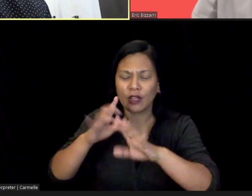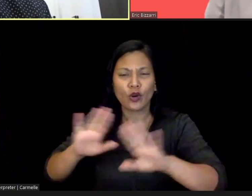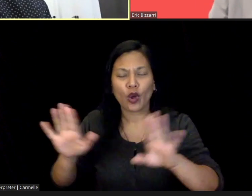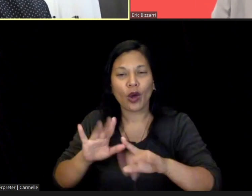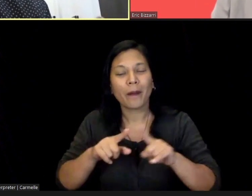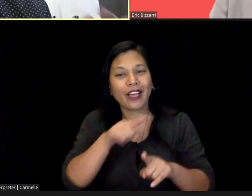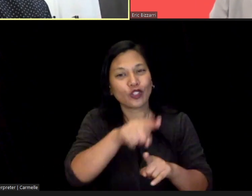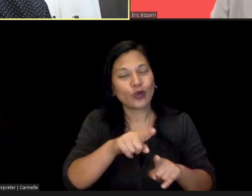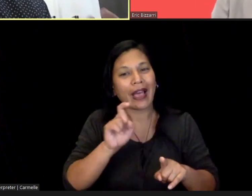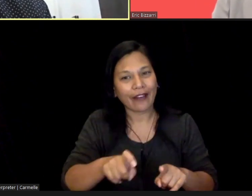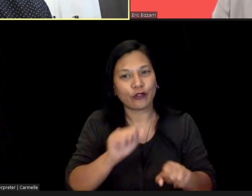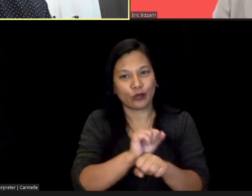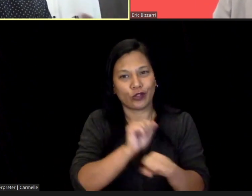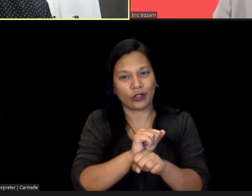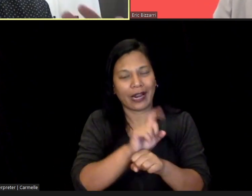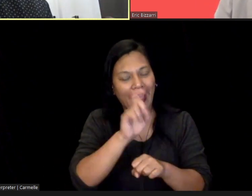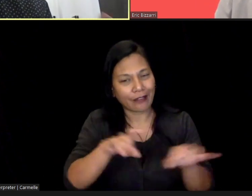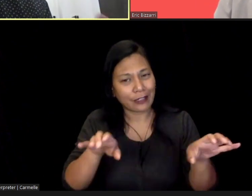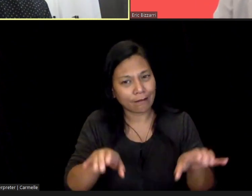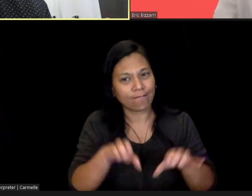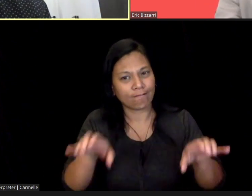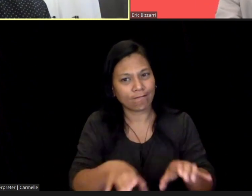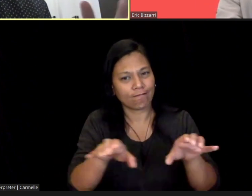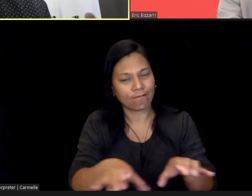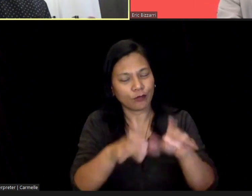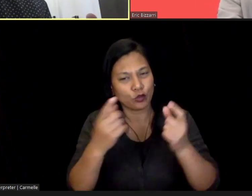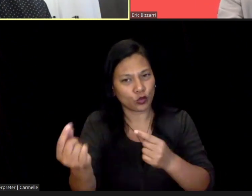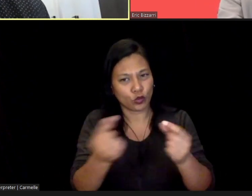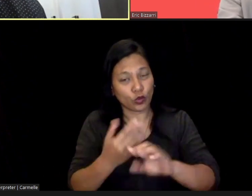And I believe most people can put that hard work in if they give themselves enough time.